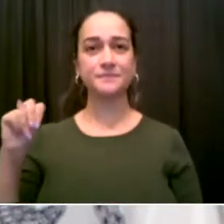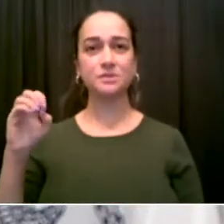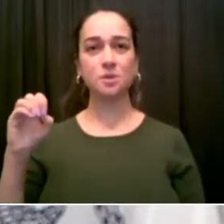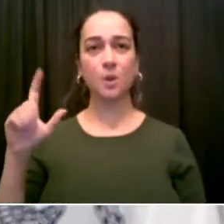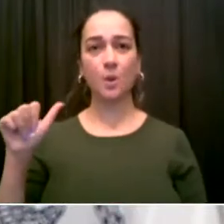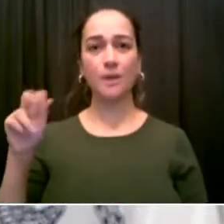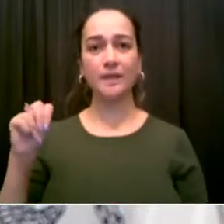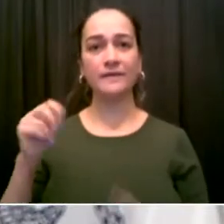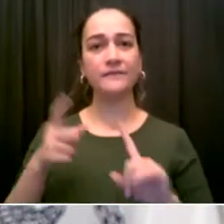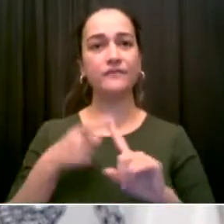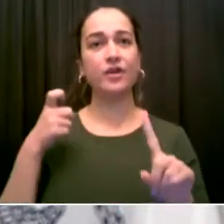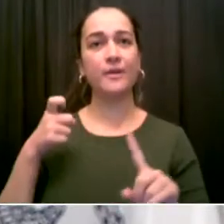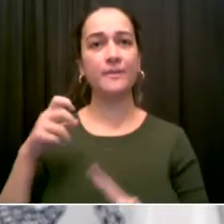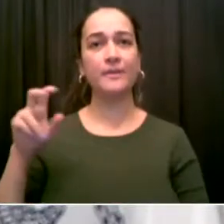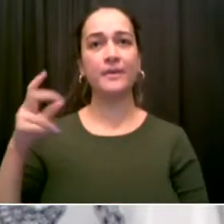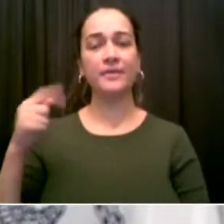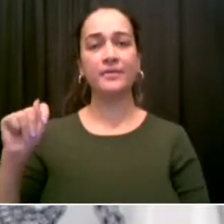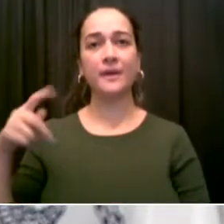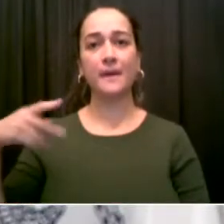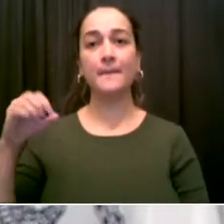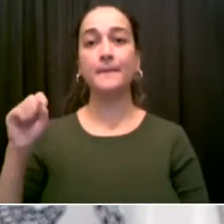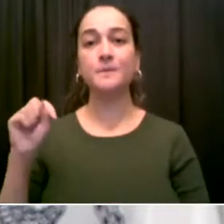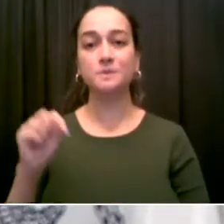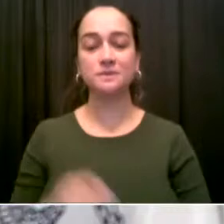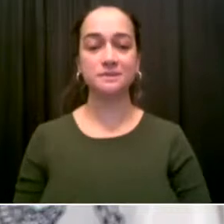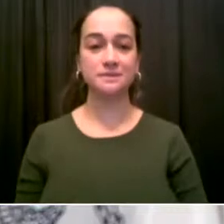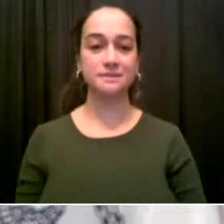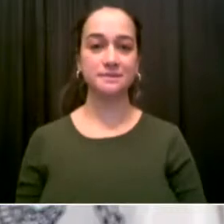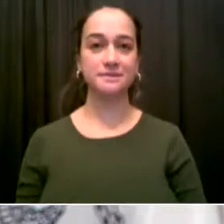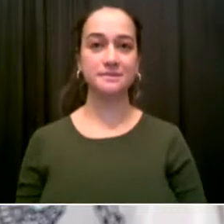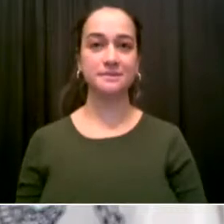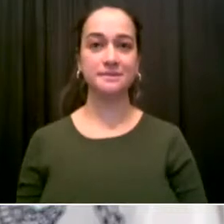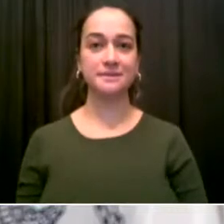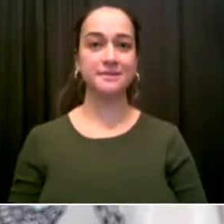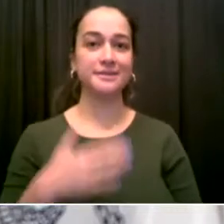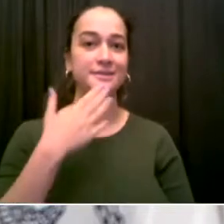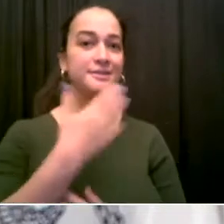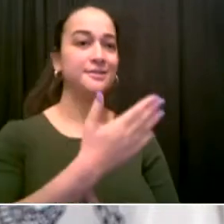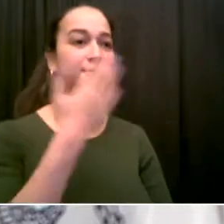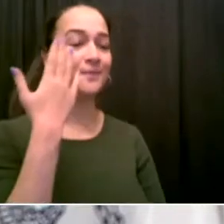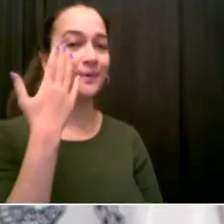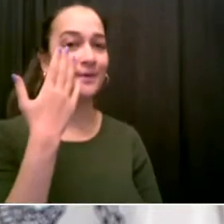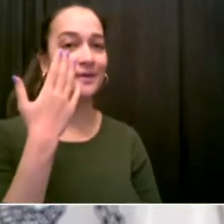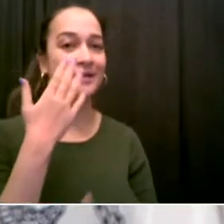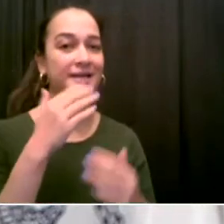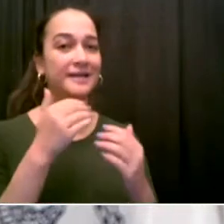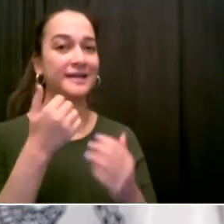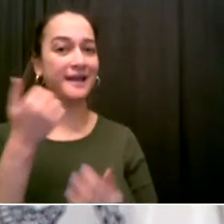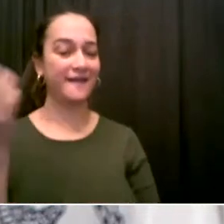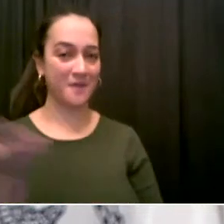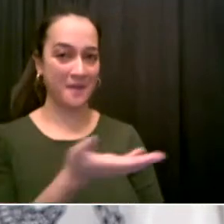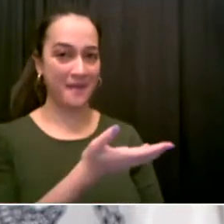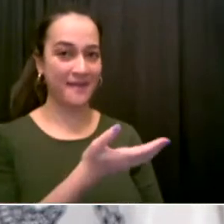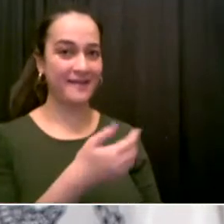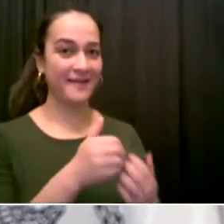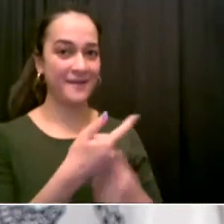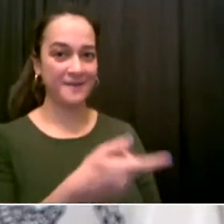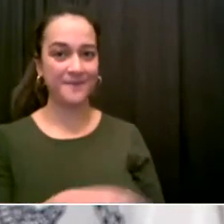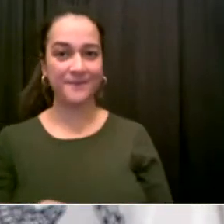HICKS FROM THE POST. YOU'RE HI AND OGOD RMONING